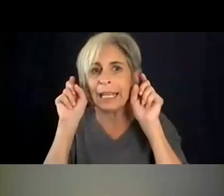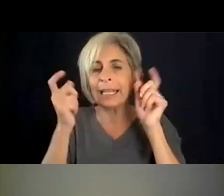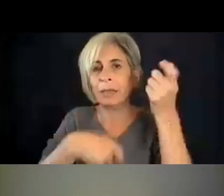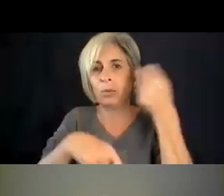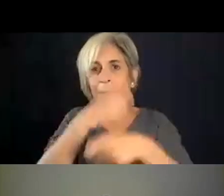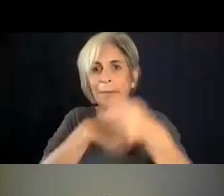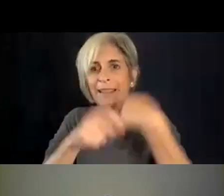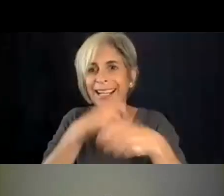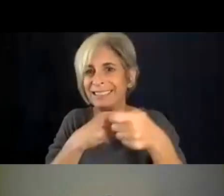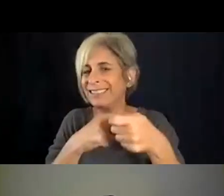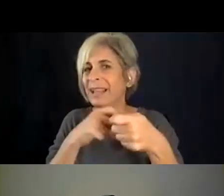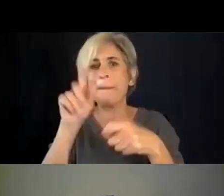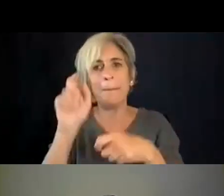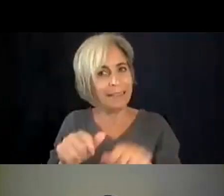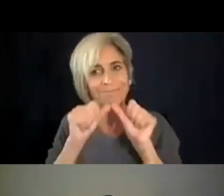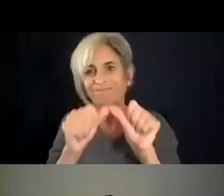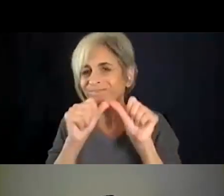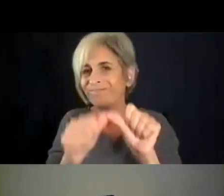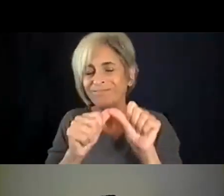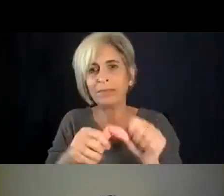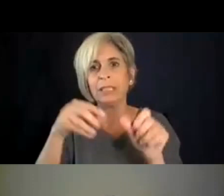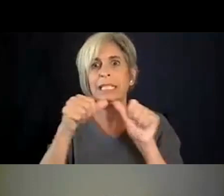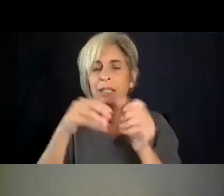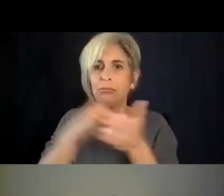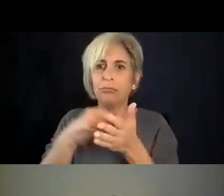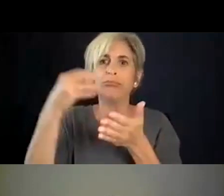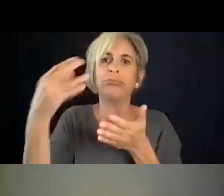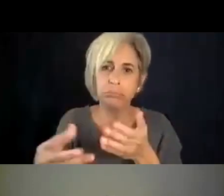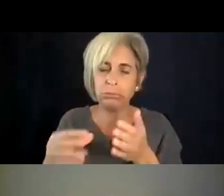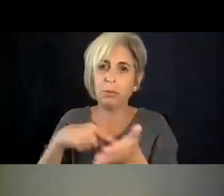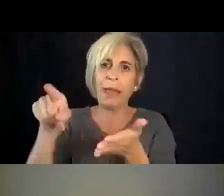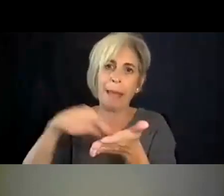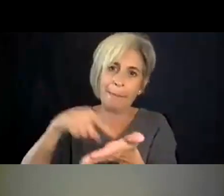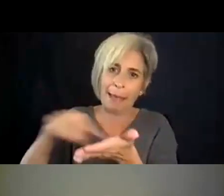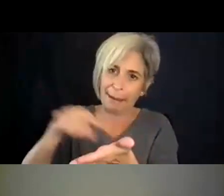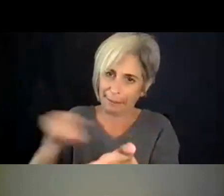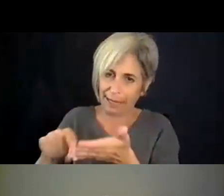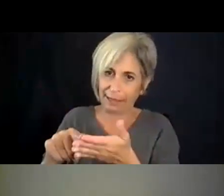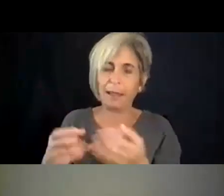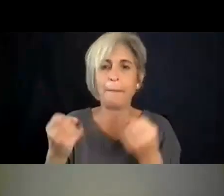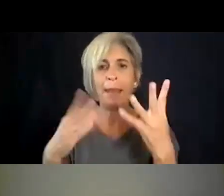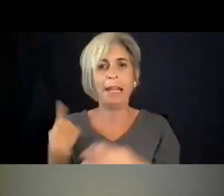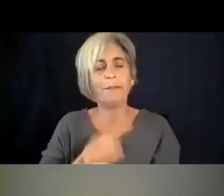So, it's an ongoing expense. The second thing to keep in mind is that many of us require more than one device.